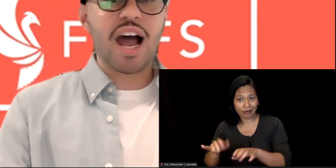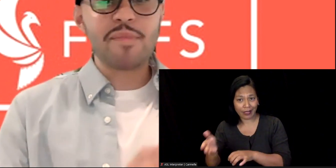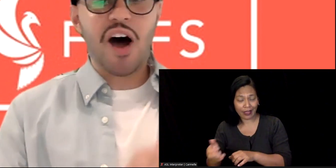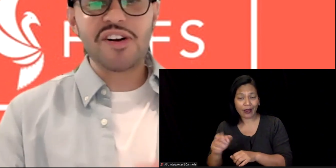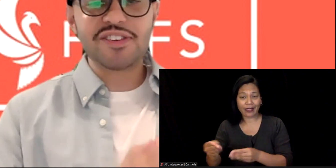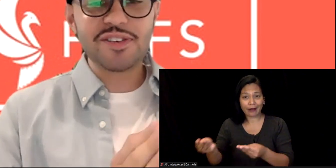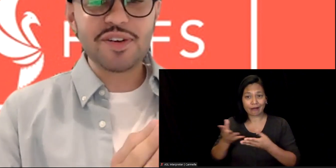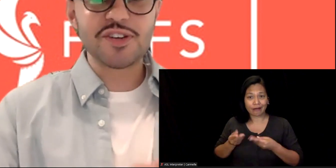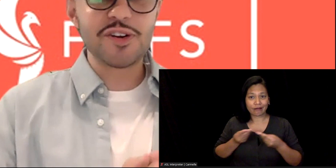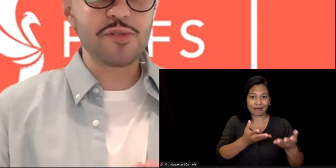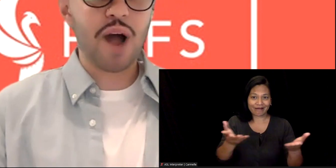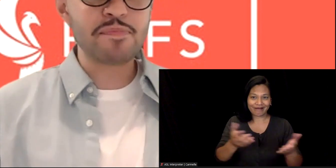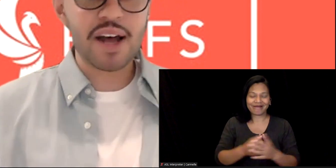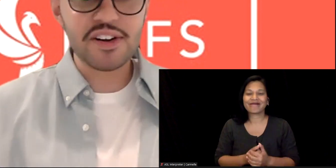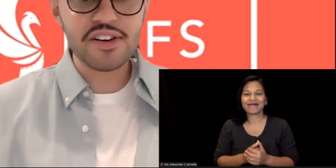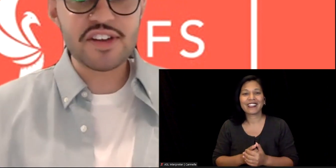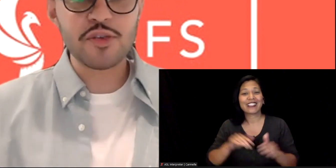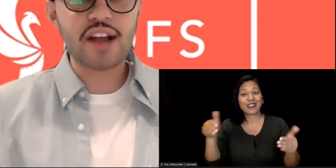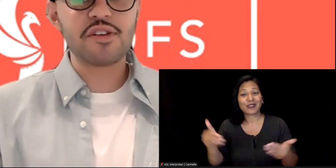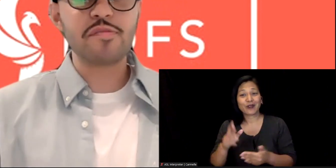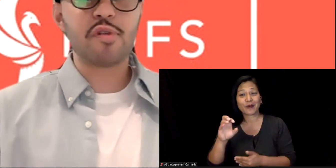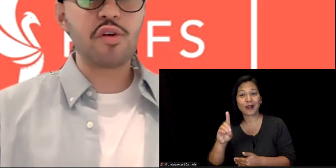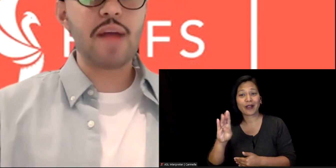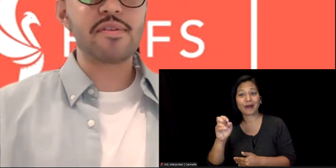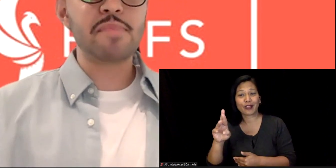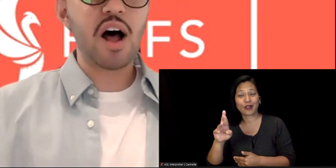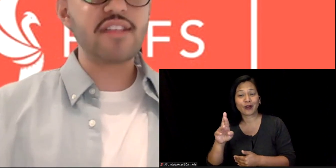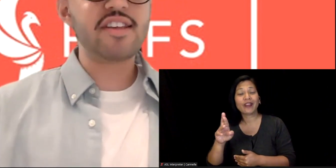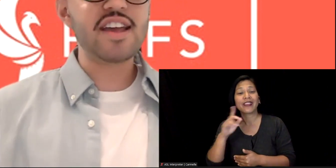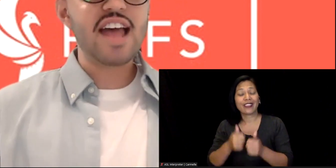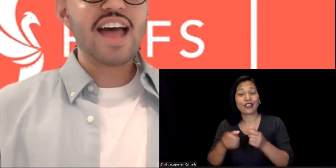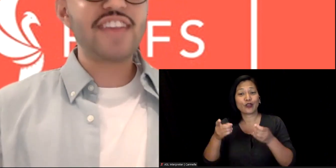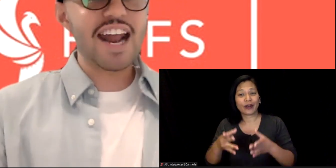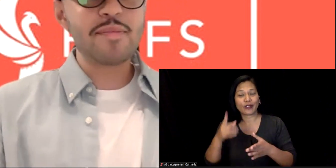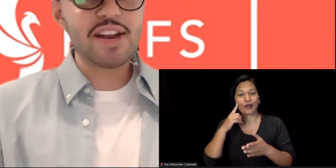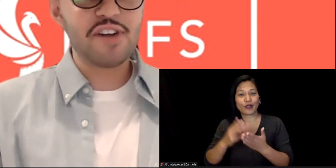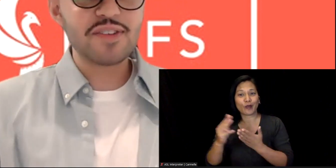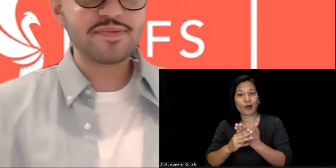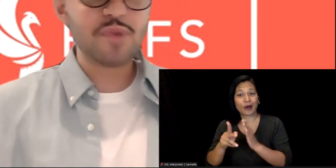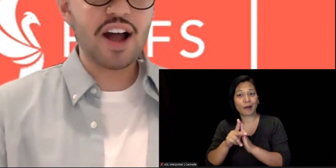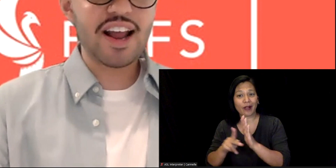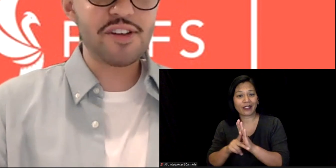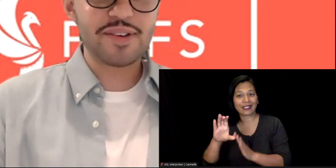I am honoured to introduce Rod Butler, the Director of Programs and Policy at the Canada Media Fund. Rod, how's it going?